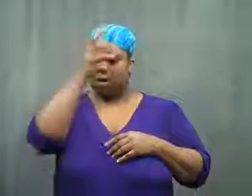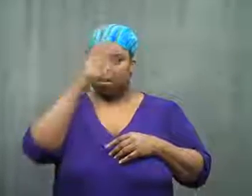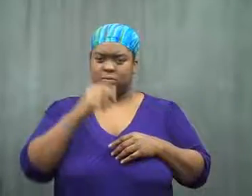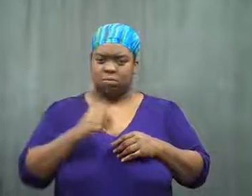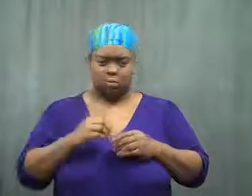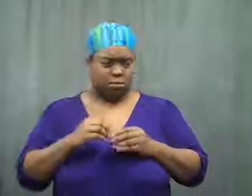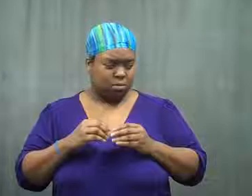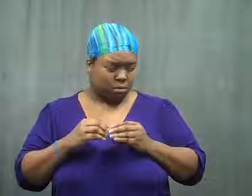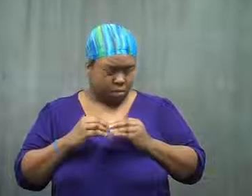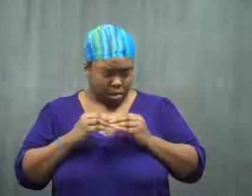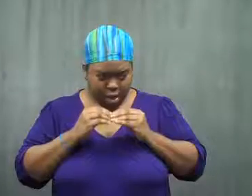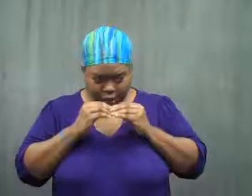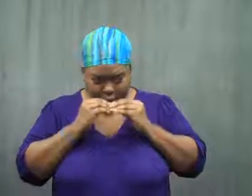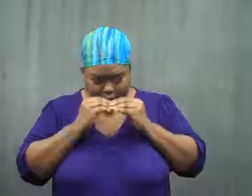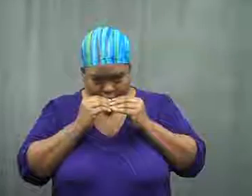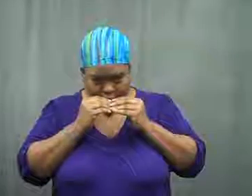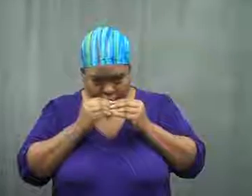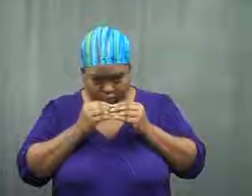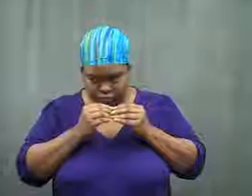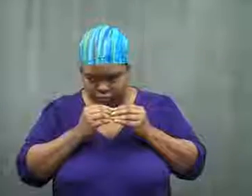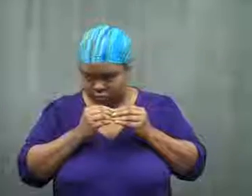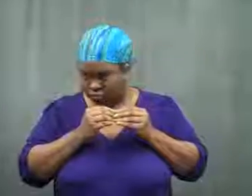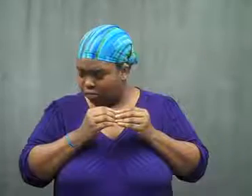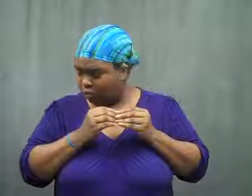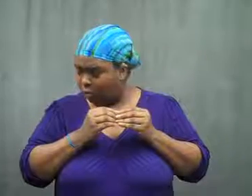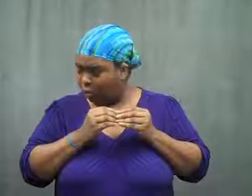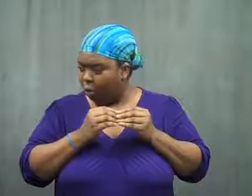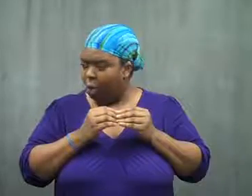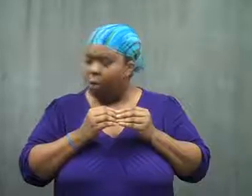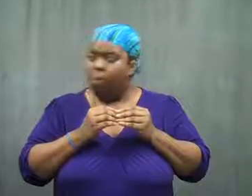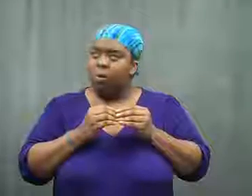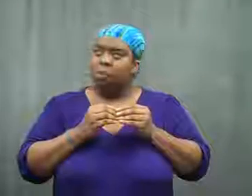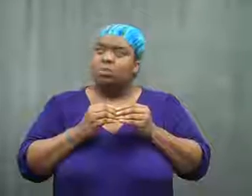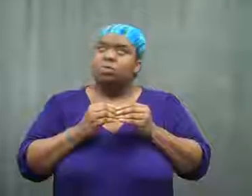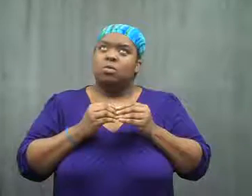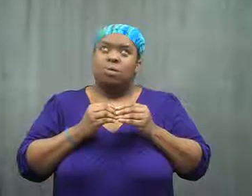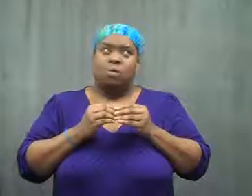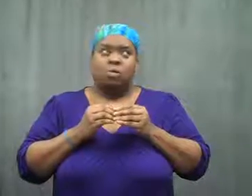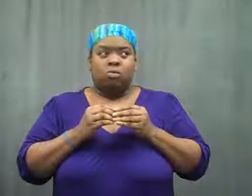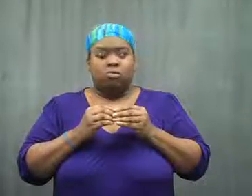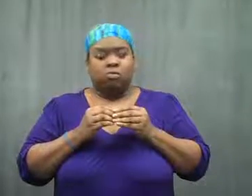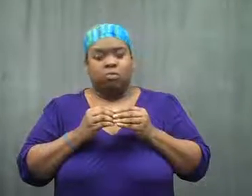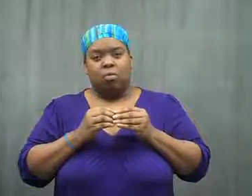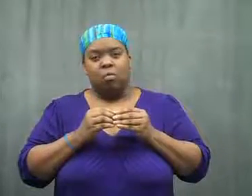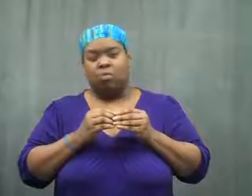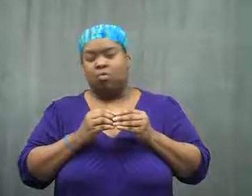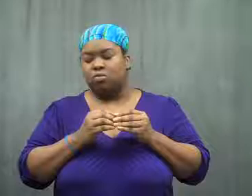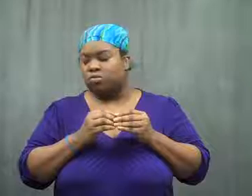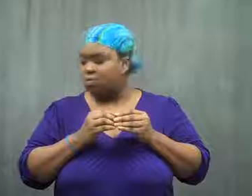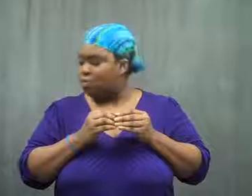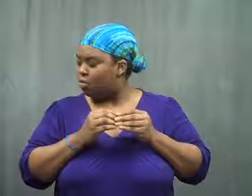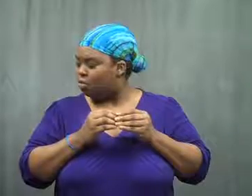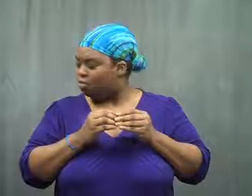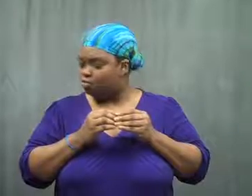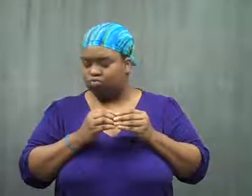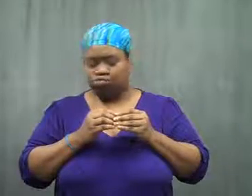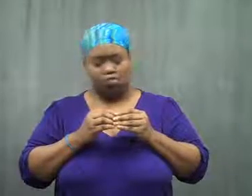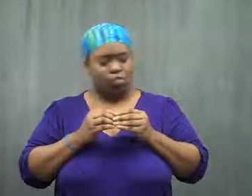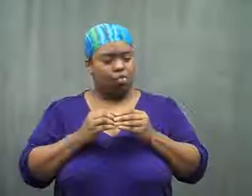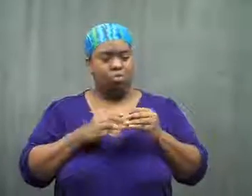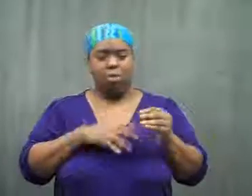My father avoided looking at me as he ate his burger.